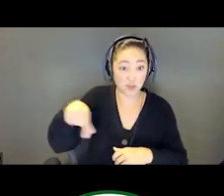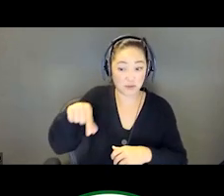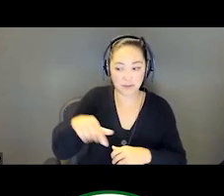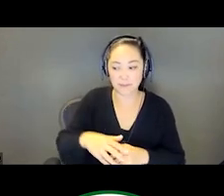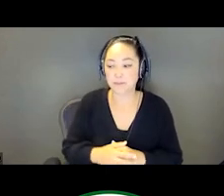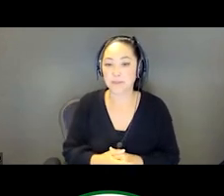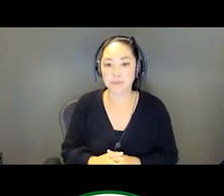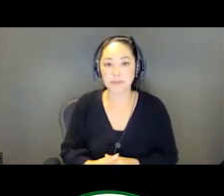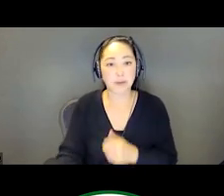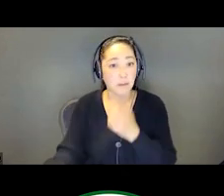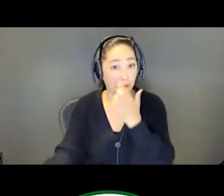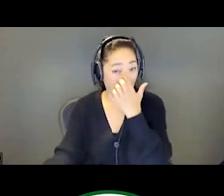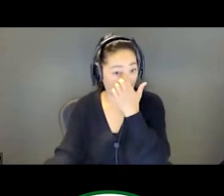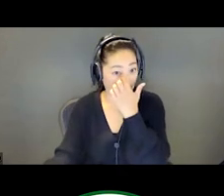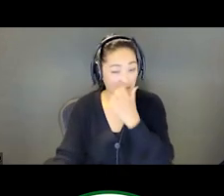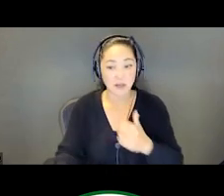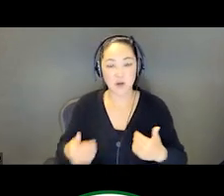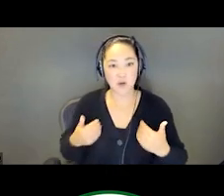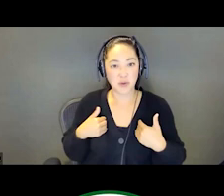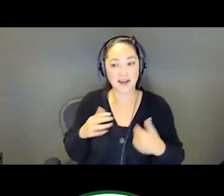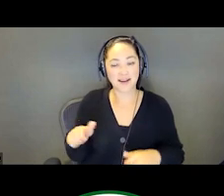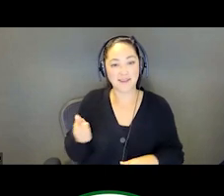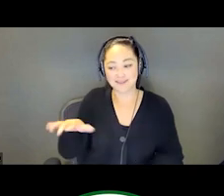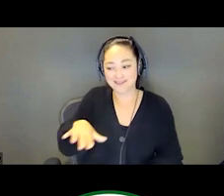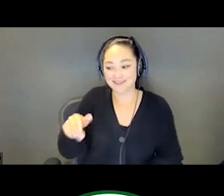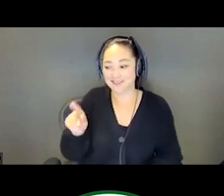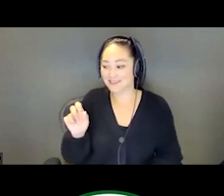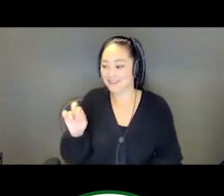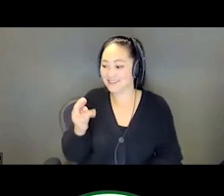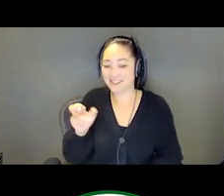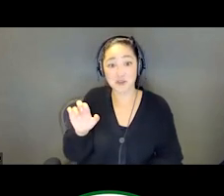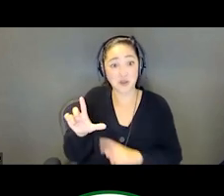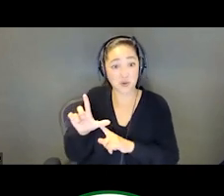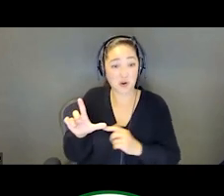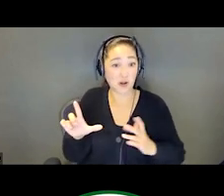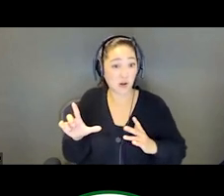The environment at Quebec, we have Keru, which is a really, Good.